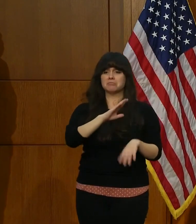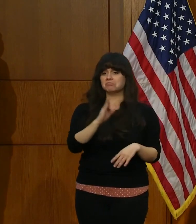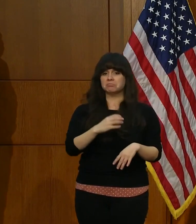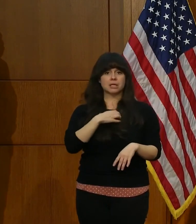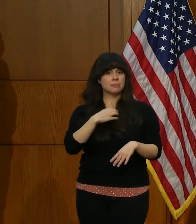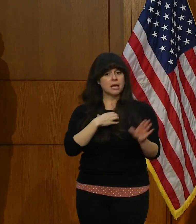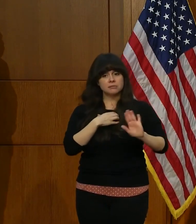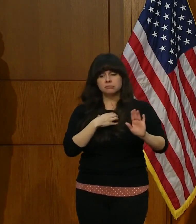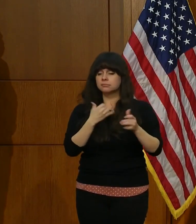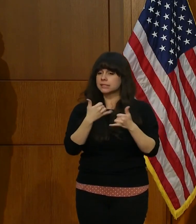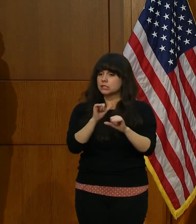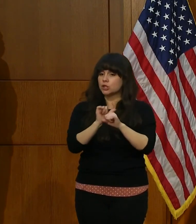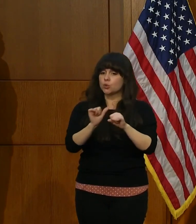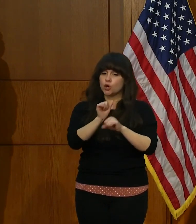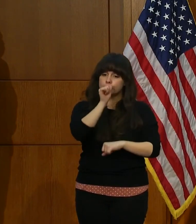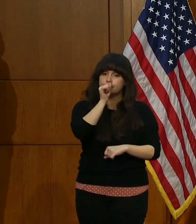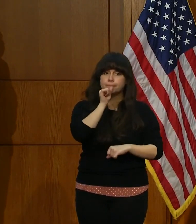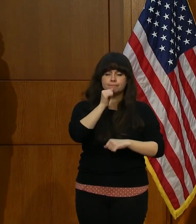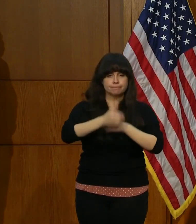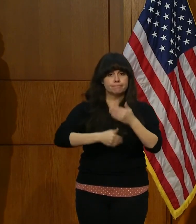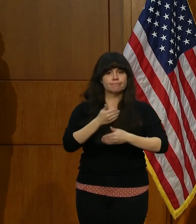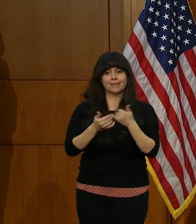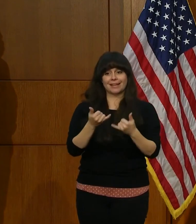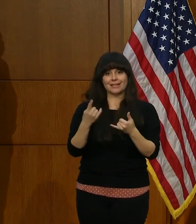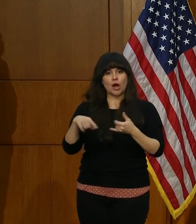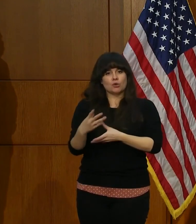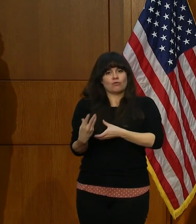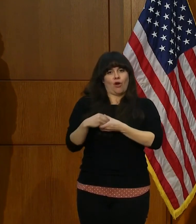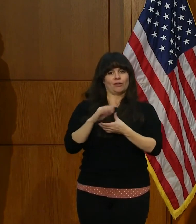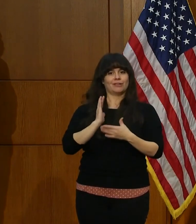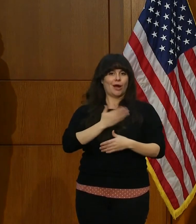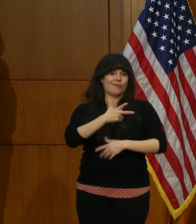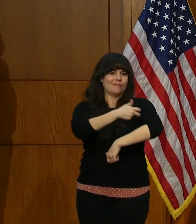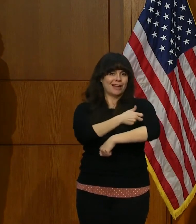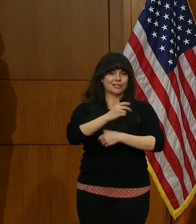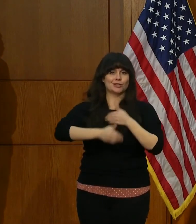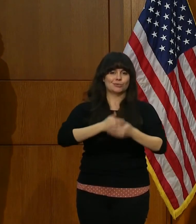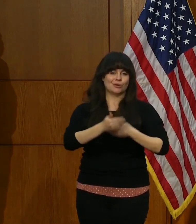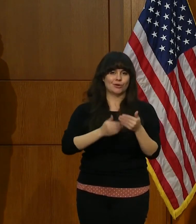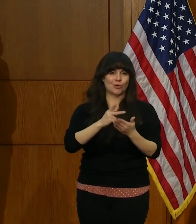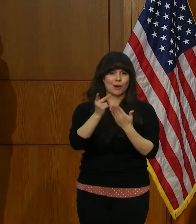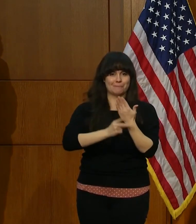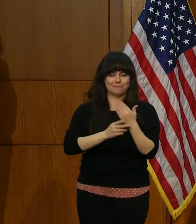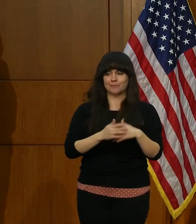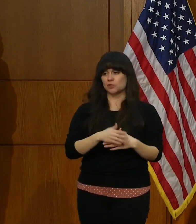THEIR STAFFS ARE ARE LITERALLY TIRED, BUT HAVE NEVER COMPLAINED. AND NOW THEY'RE